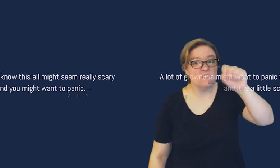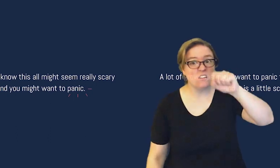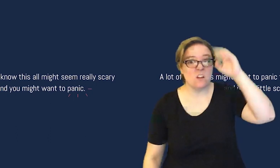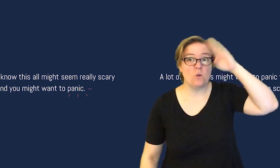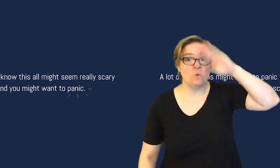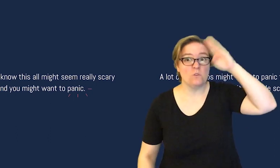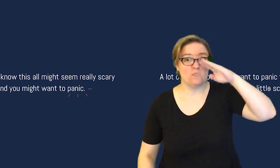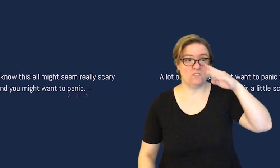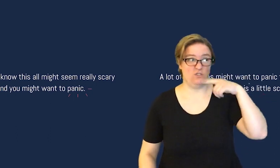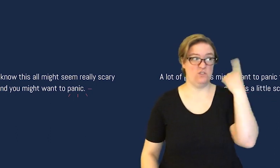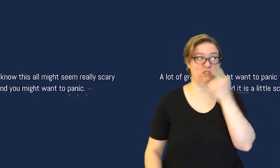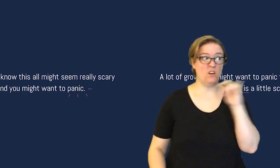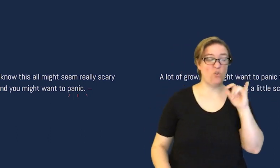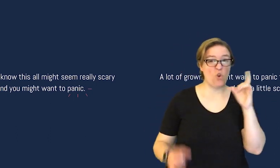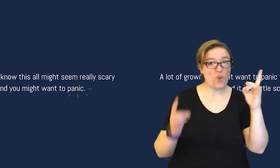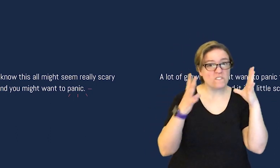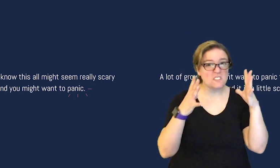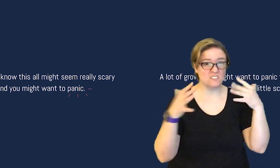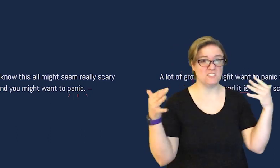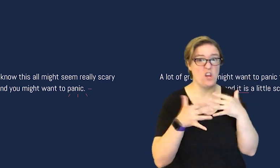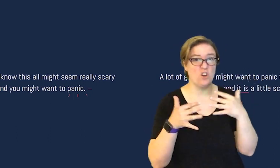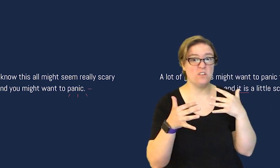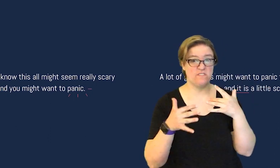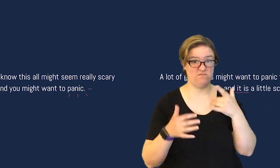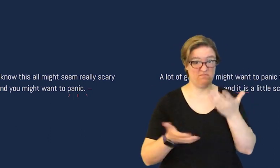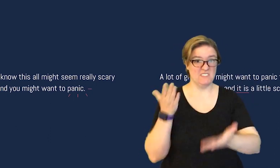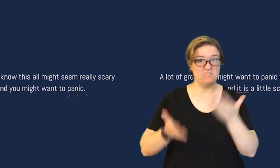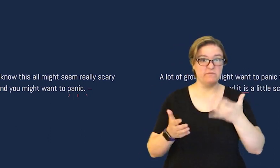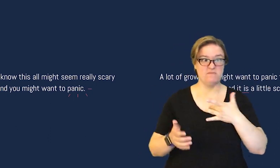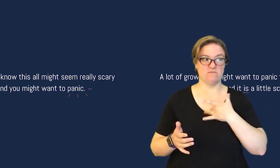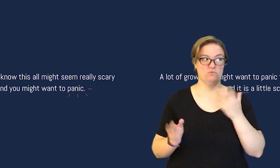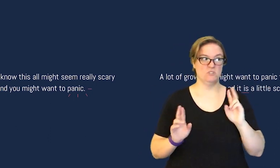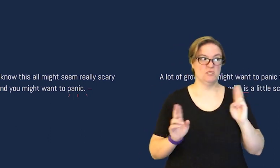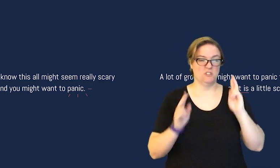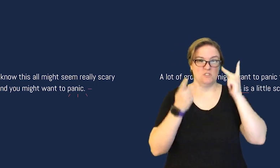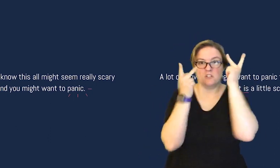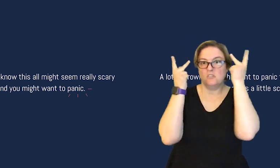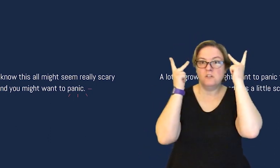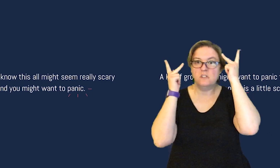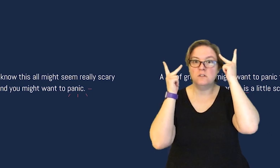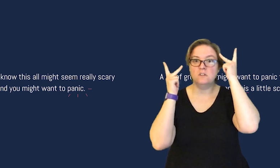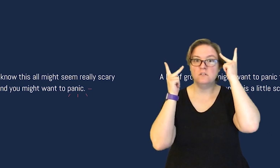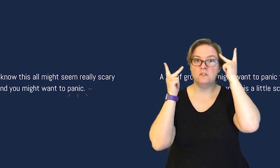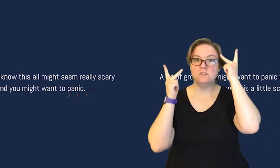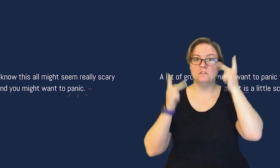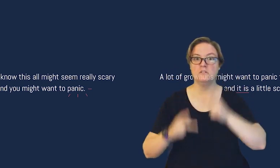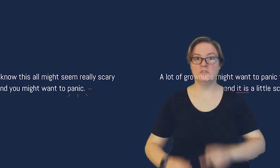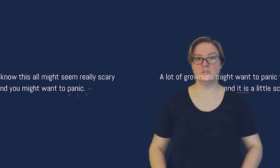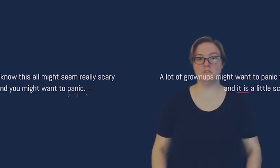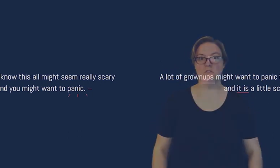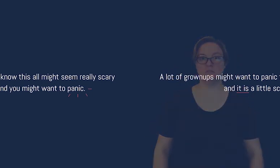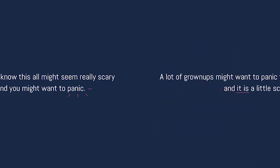I know this all might seem really scary and you may want to panic.